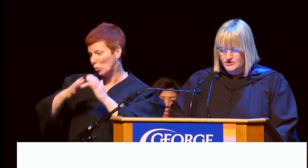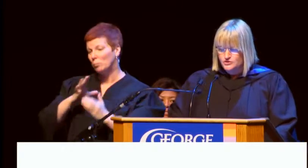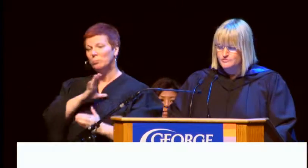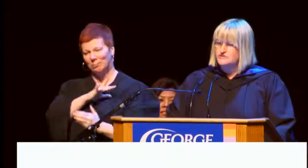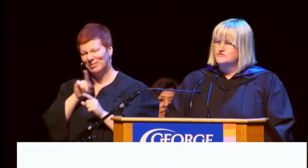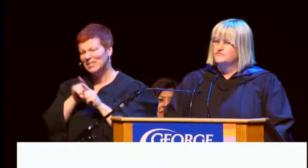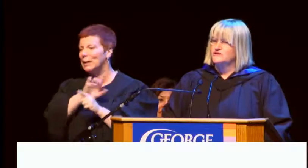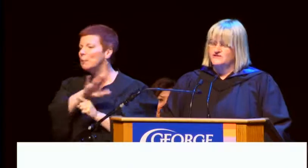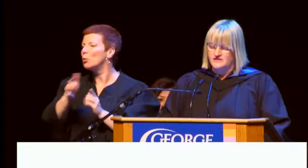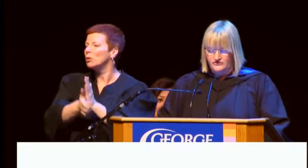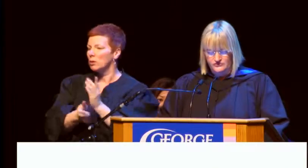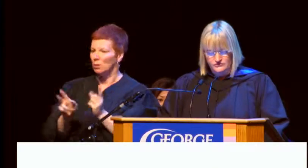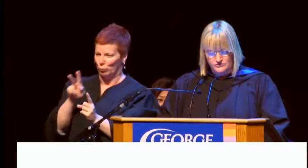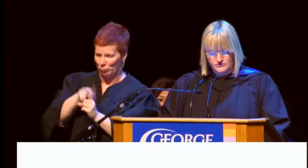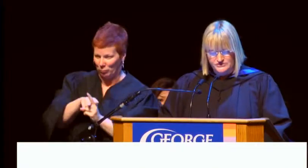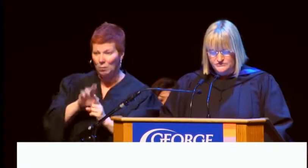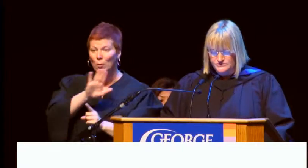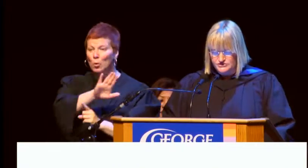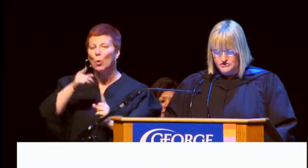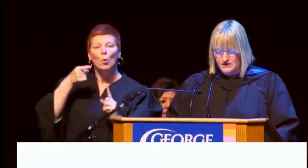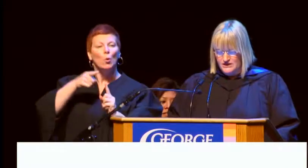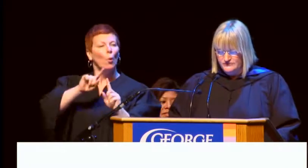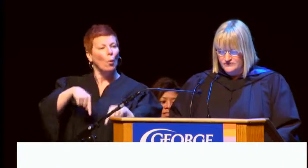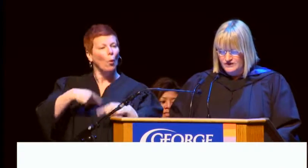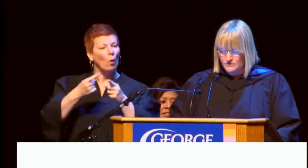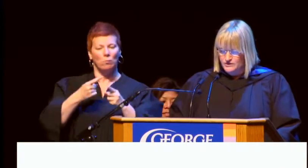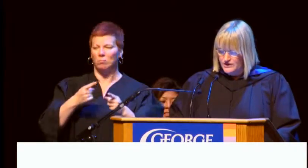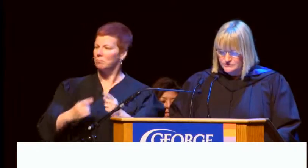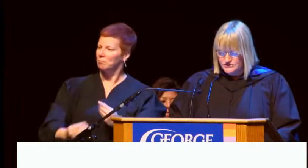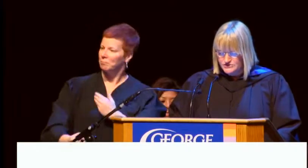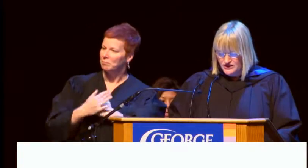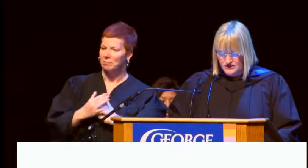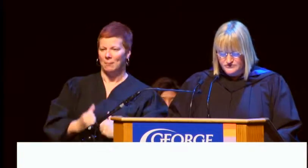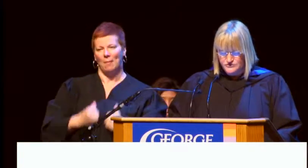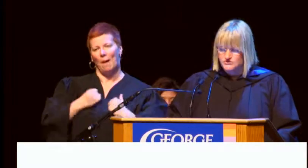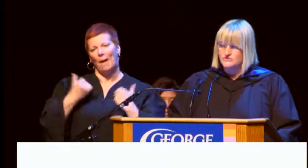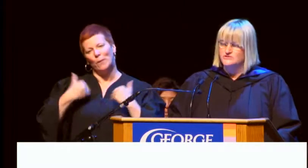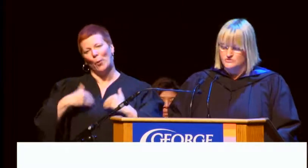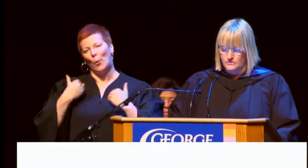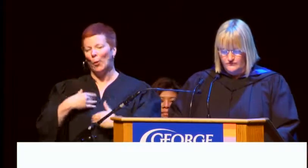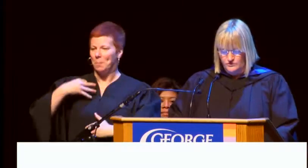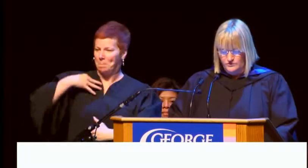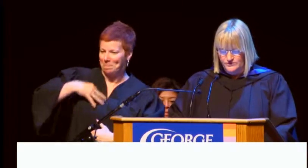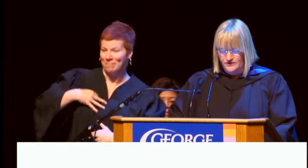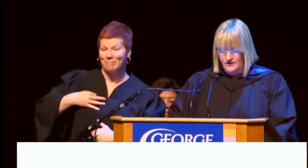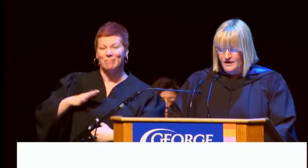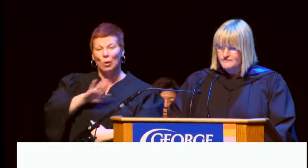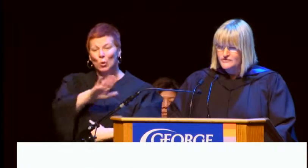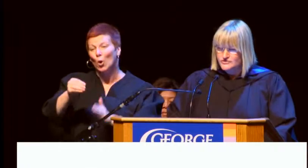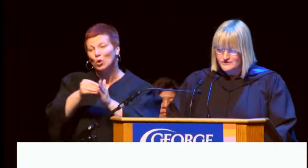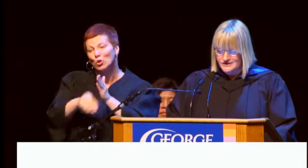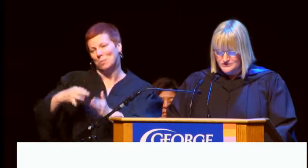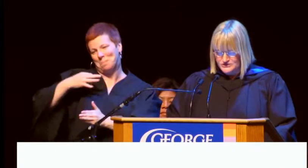YOUR PURSUIT OF YOUR EDUCATIONAL GOALS WILL ENRICH YOUR LIVES AND WILL ENRICH THE LIVES